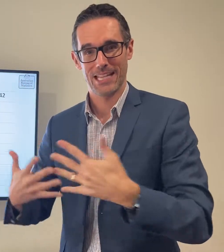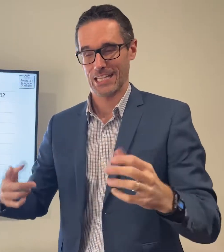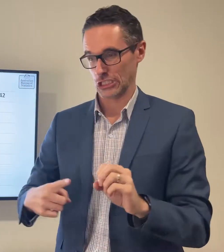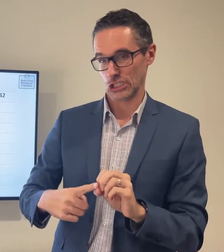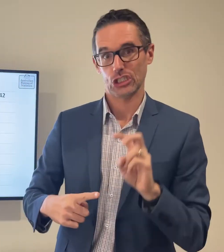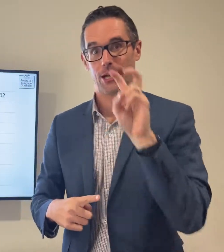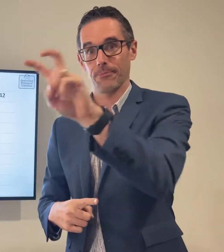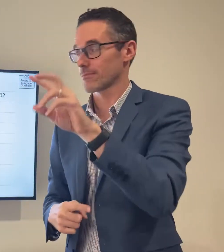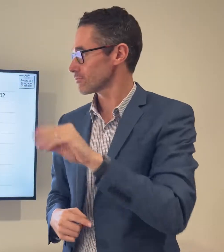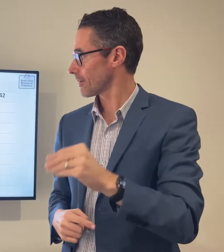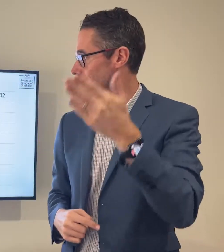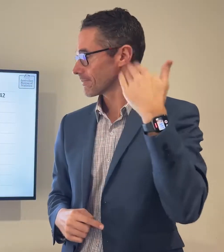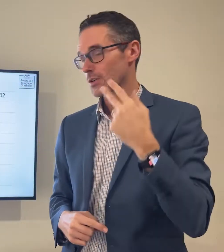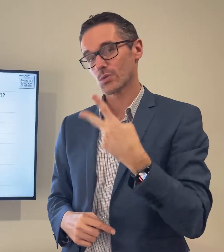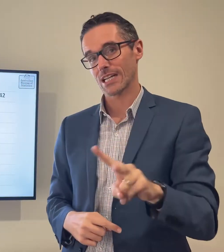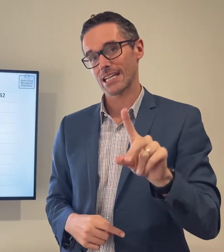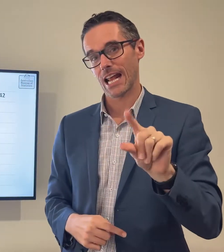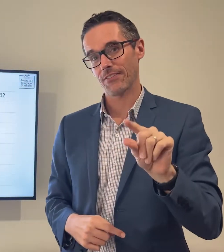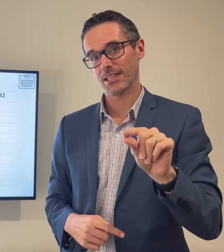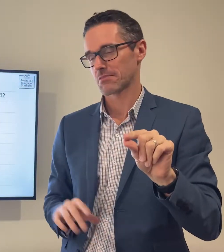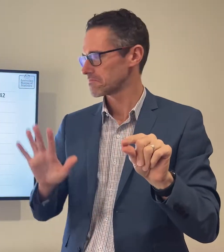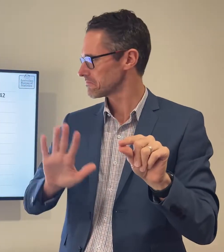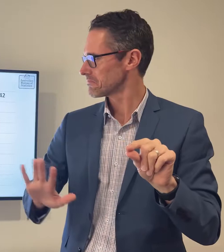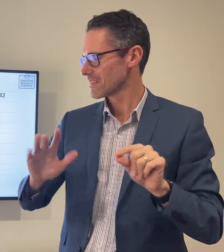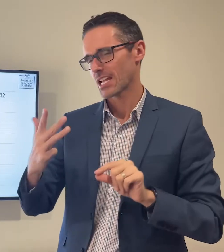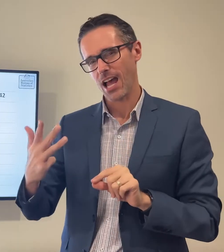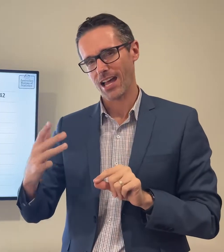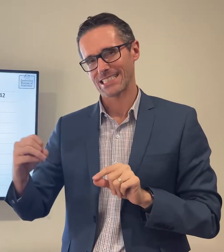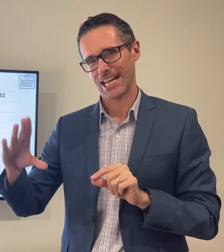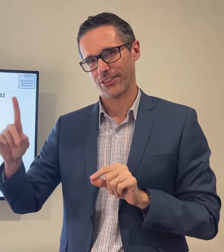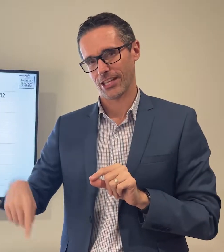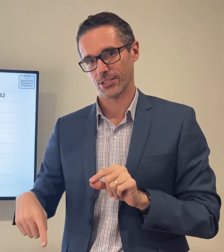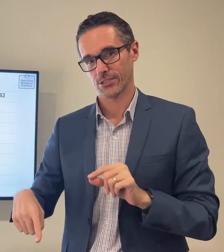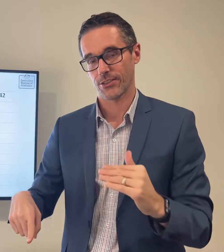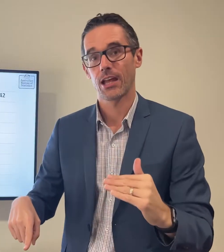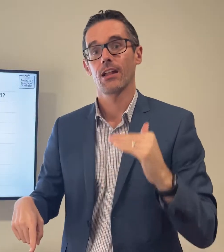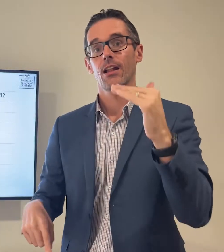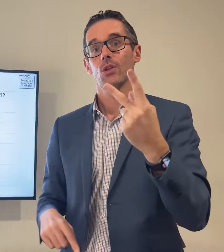This number is a significant jump from the 2011 census which captured a figure above